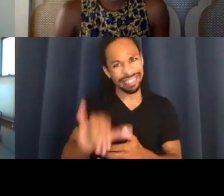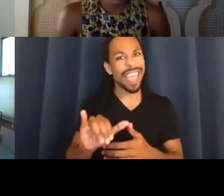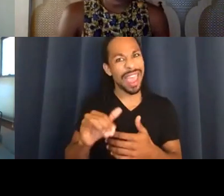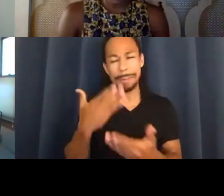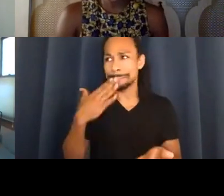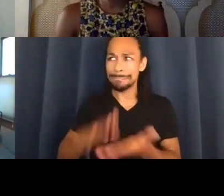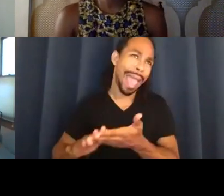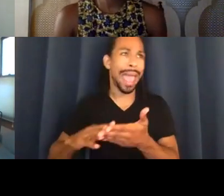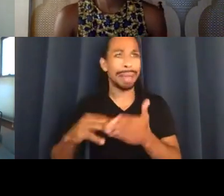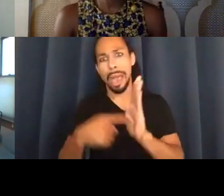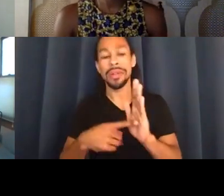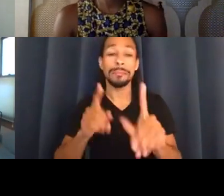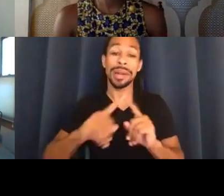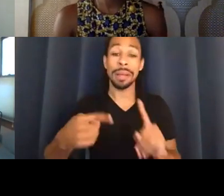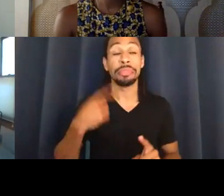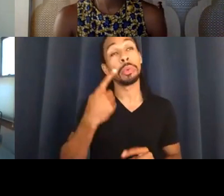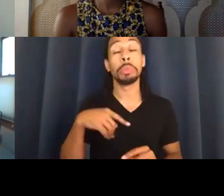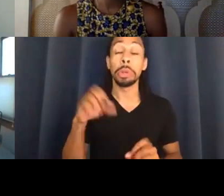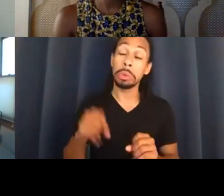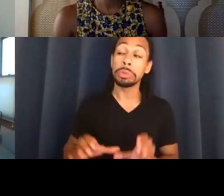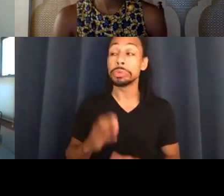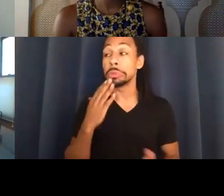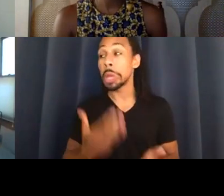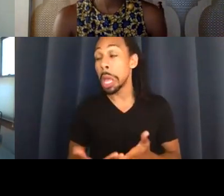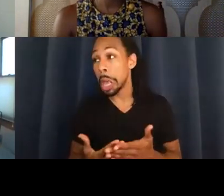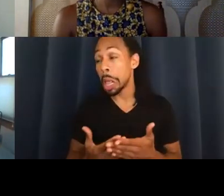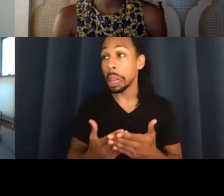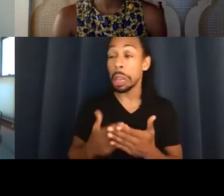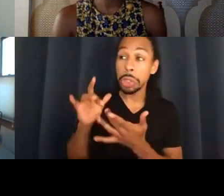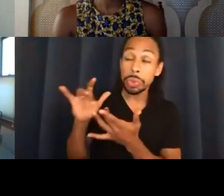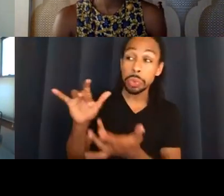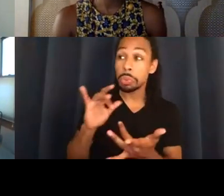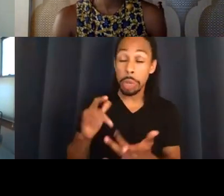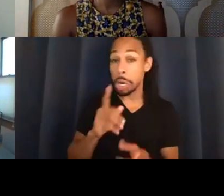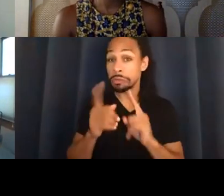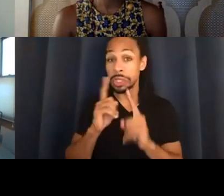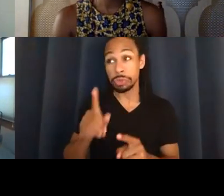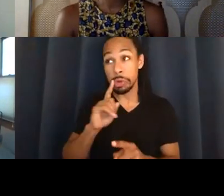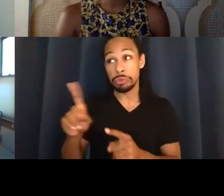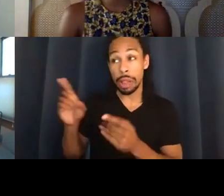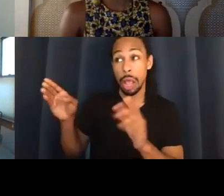like we could do well this year. Conversations are swinging our way. Maybe this is the year